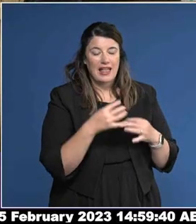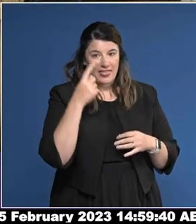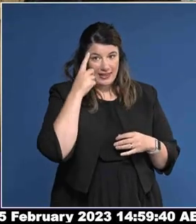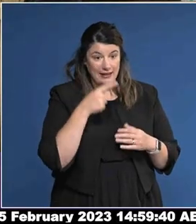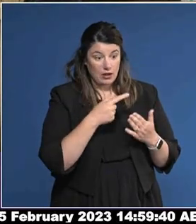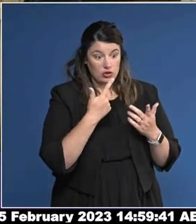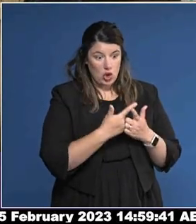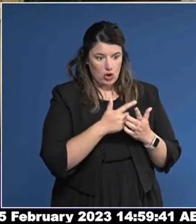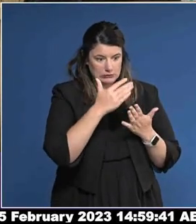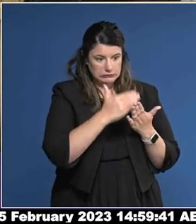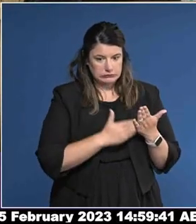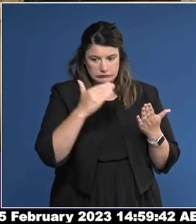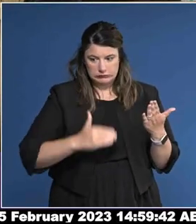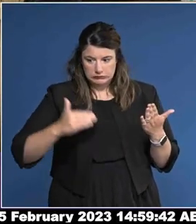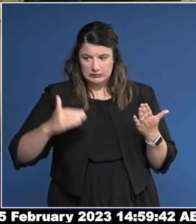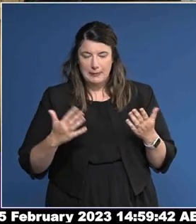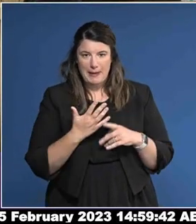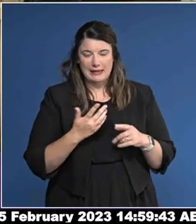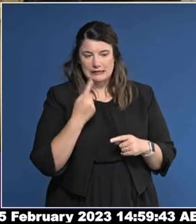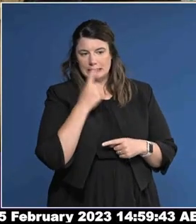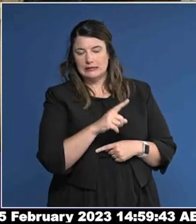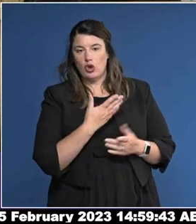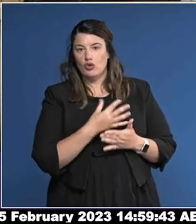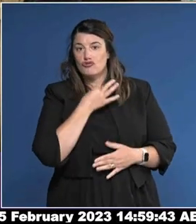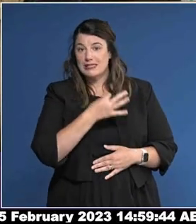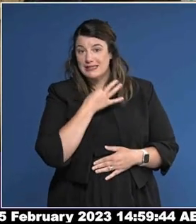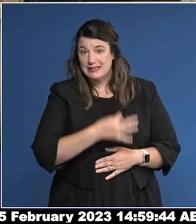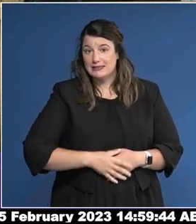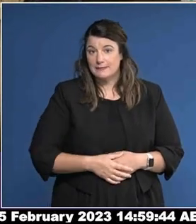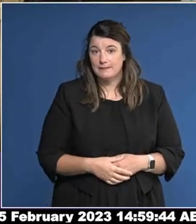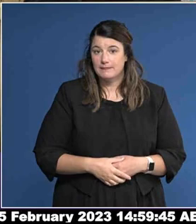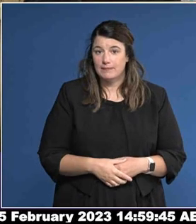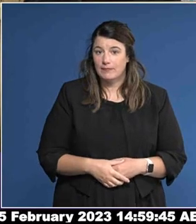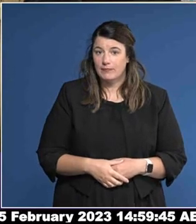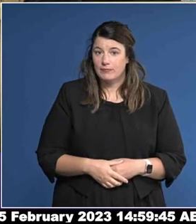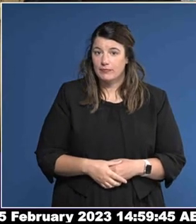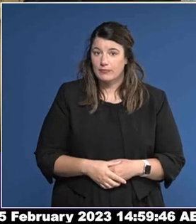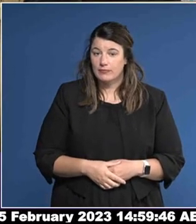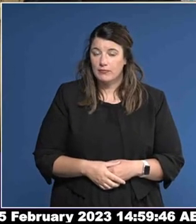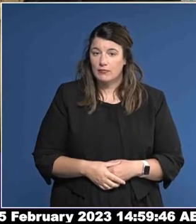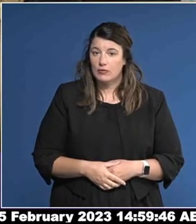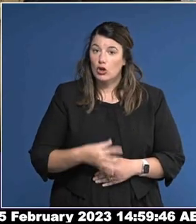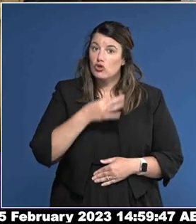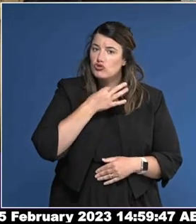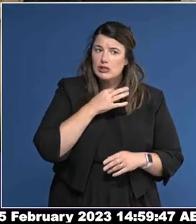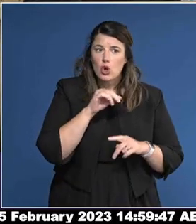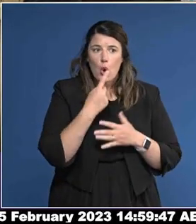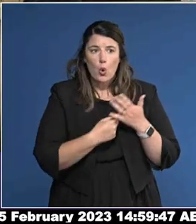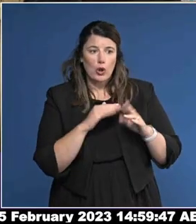One of the things I was going to say in relation to dignity of risk is that it's actually not just about how an organisation manages particular, you know, risky